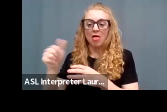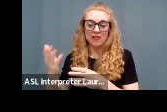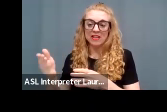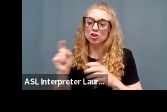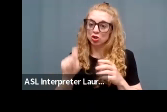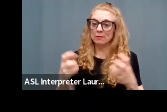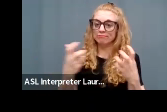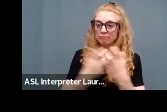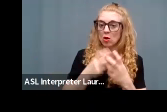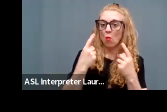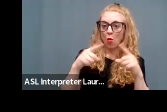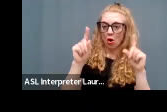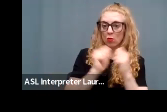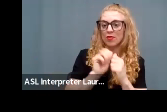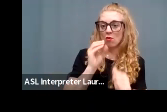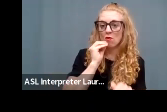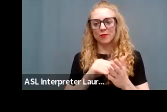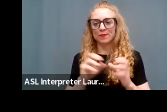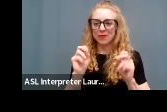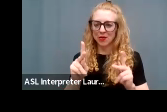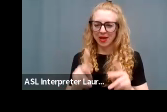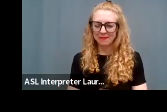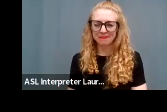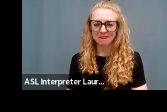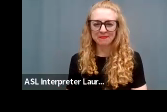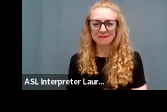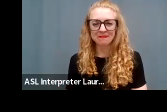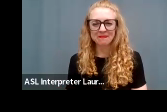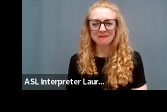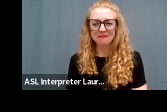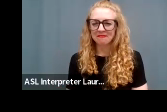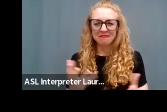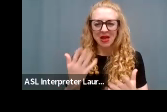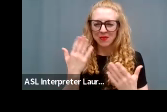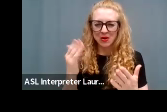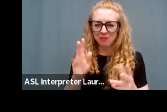which of which of your your hubs you've chosen and I'm not sure if people have heard this but